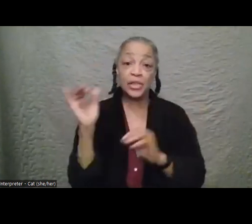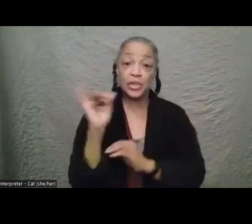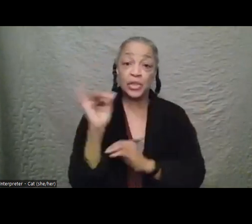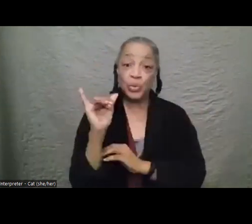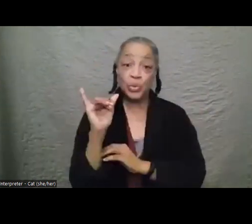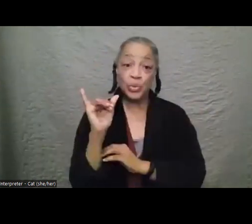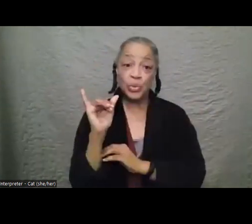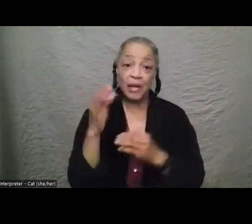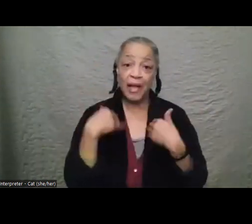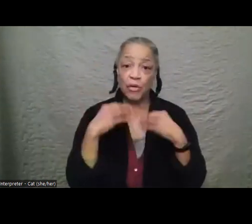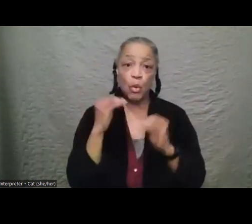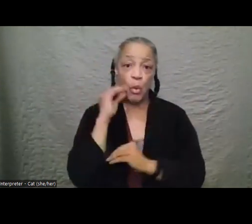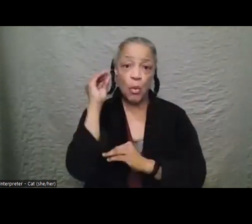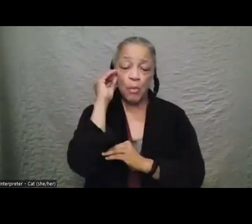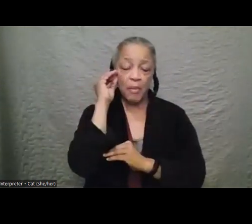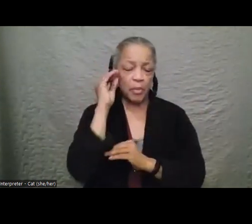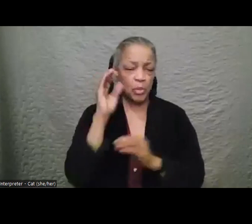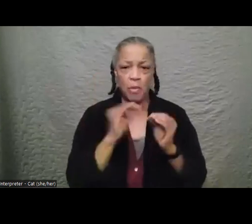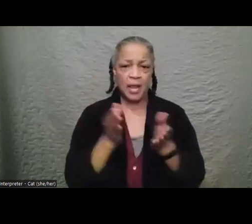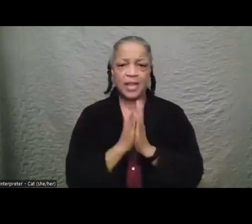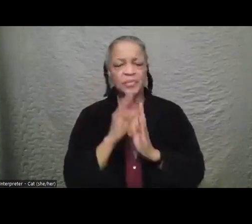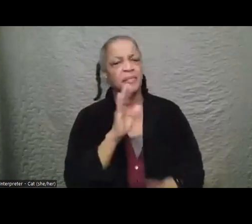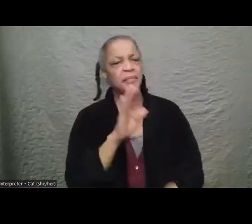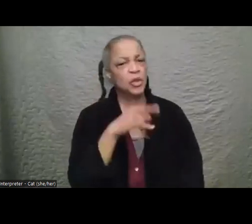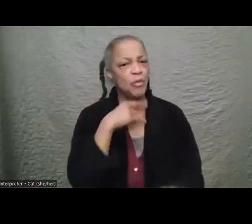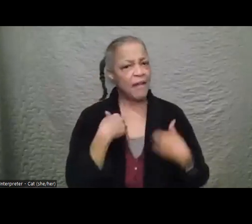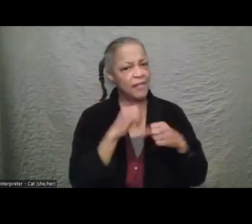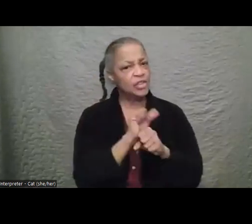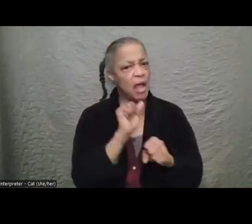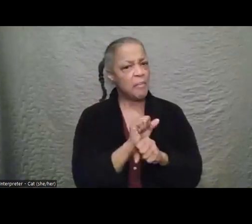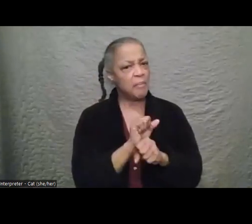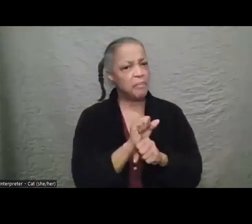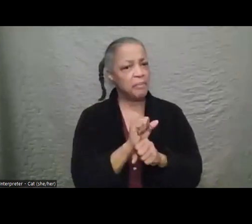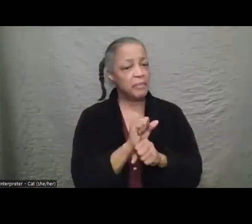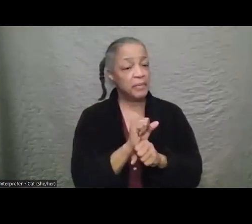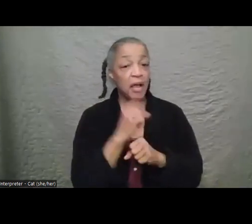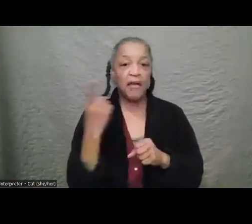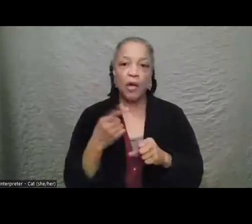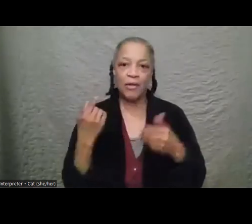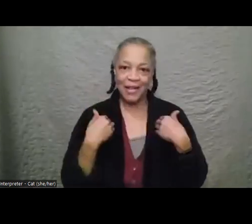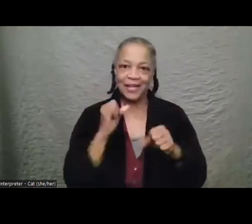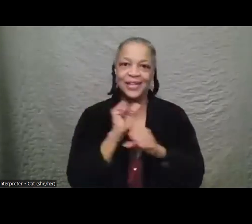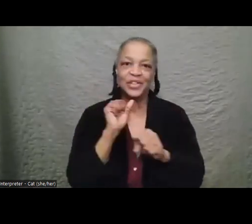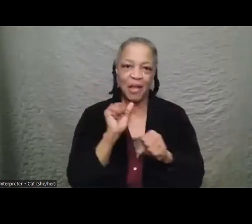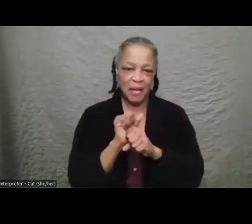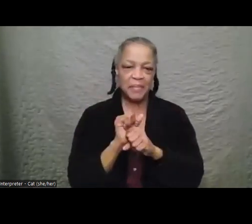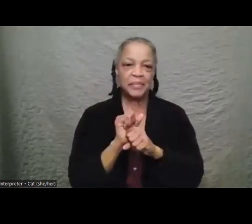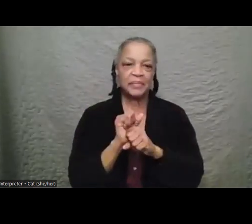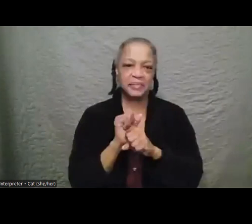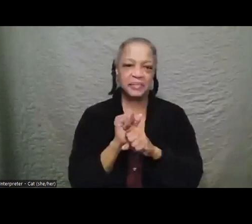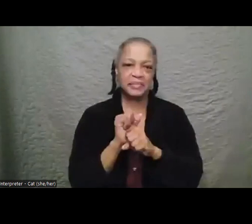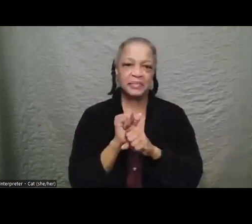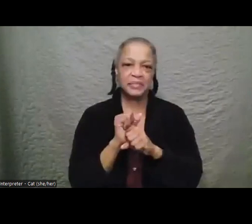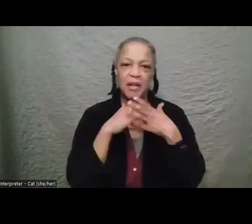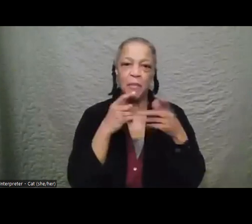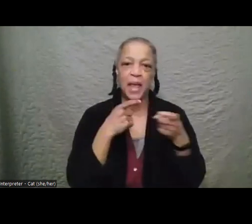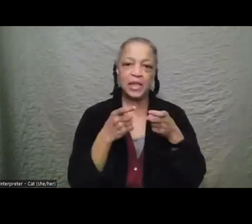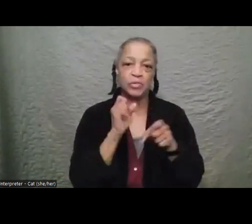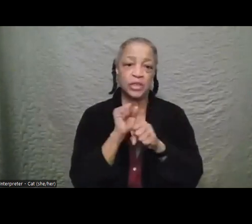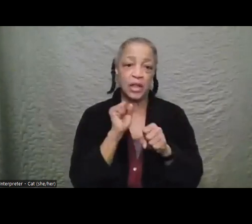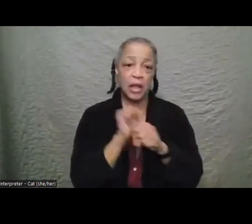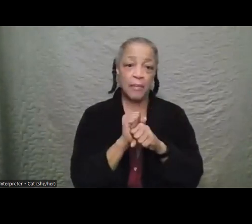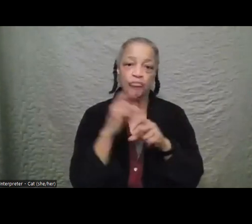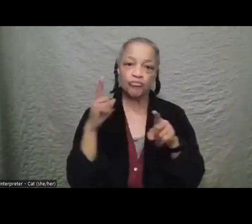I was not asked are you employed , I have always been employed , mostly in management.